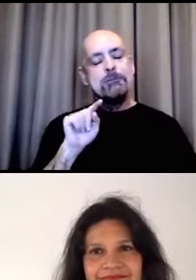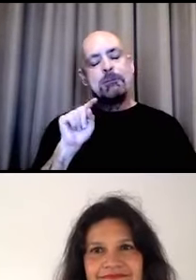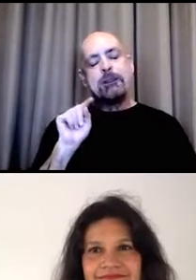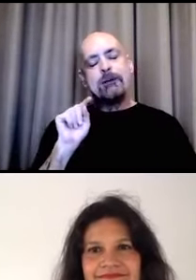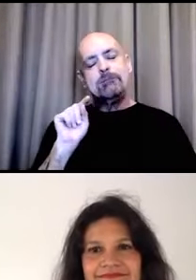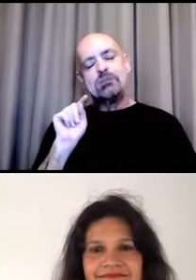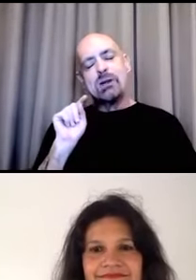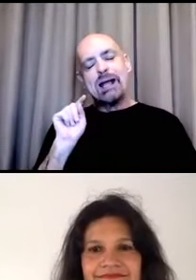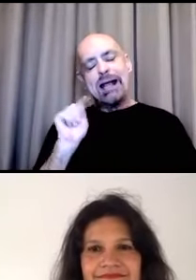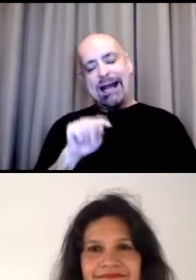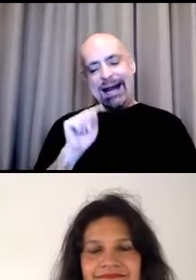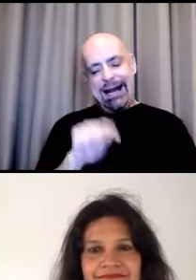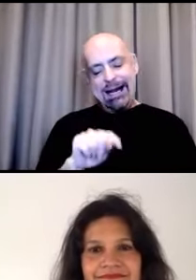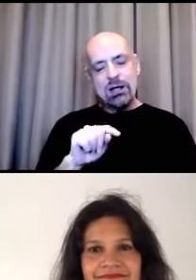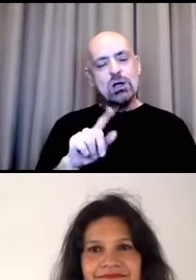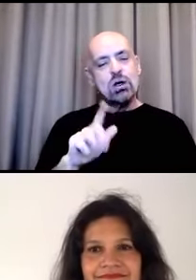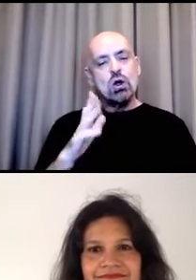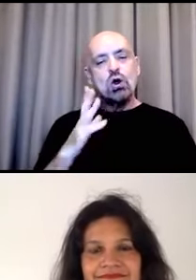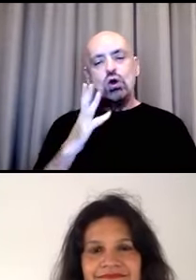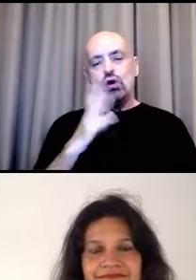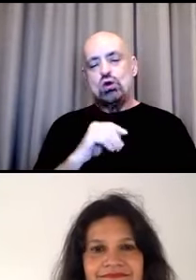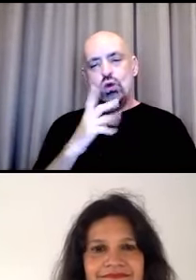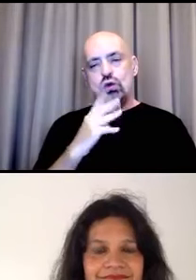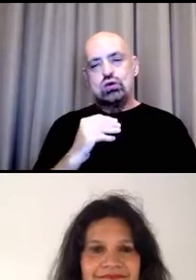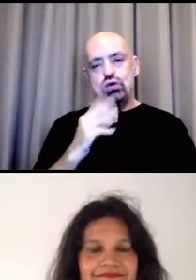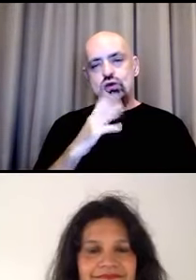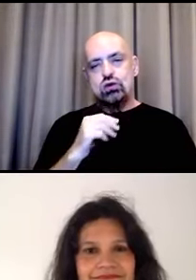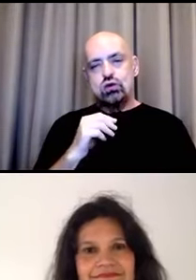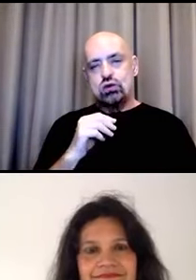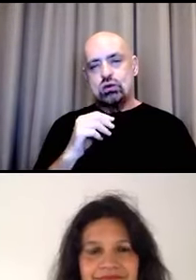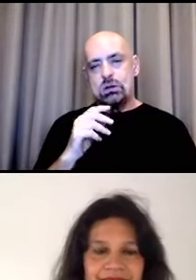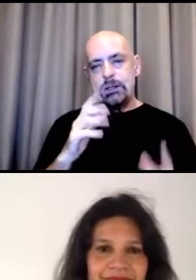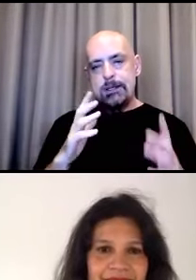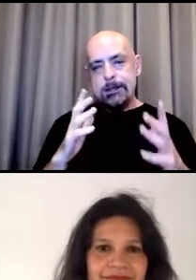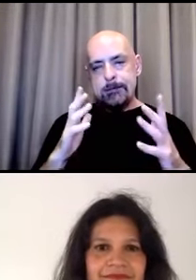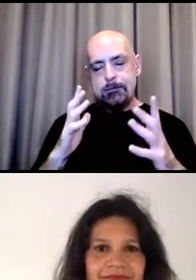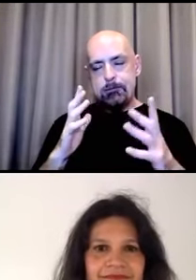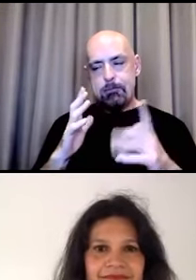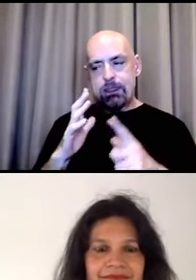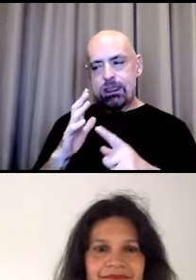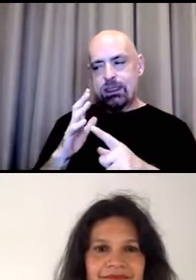think what happened is that American Revolution was a thrilling moment. Did it not